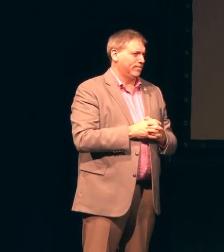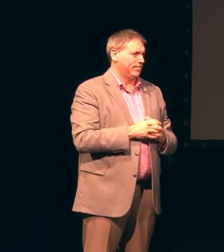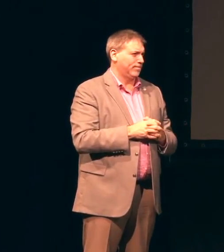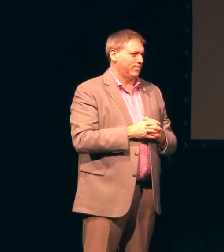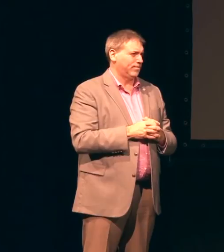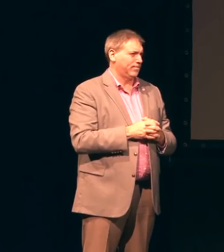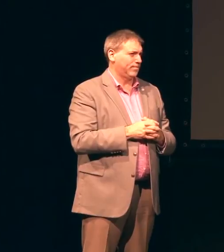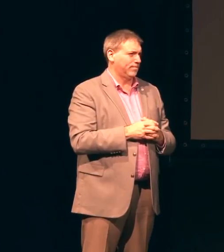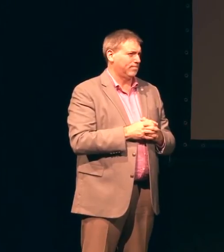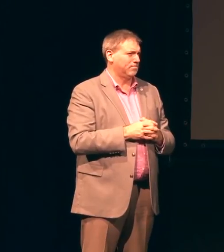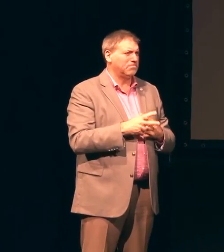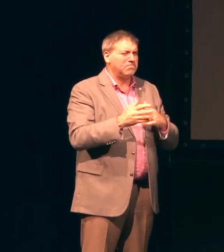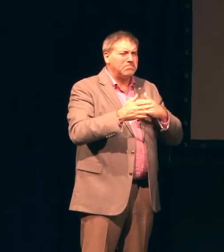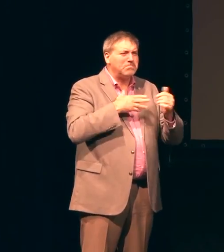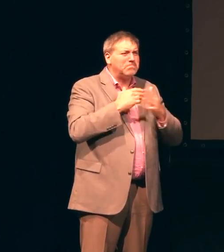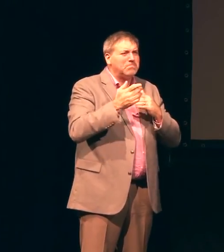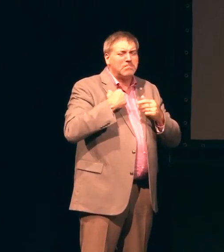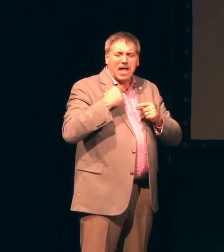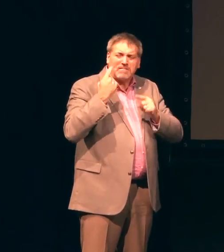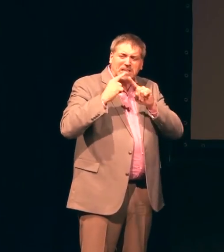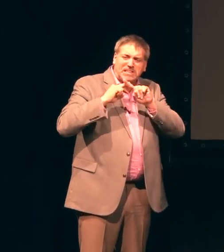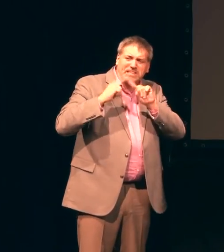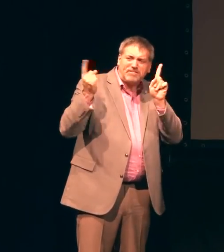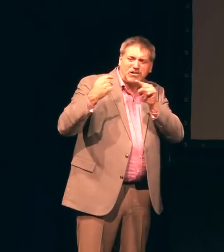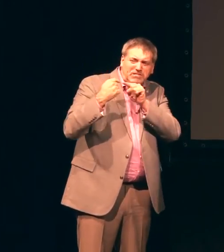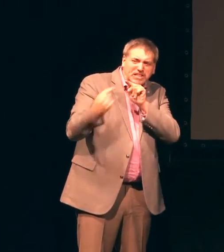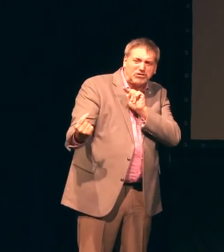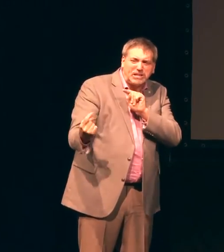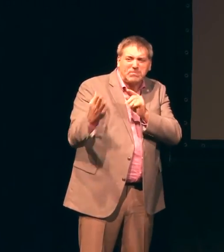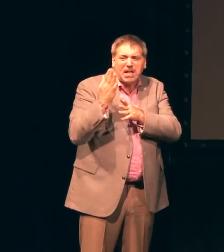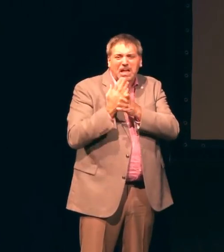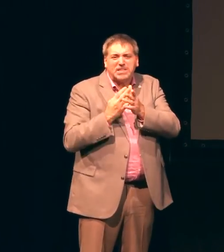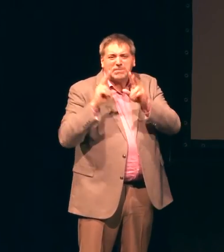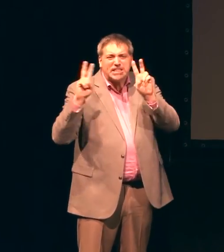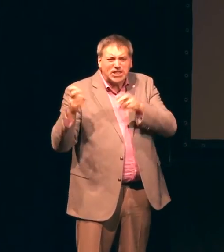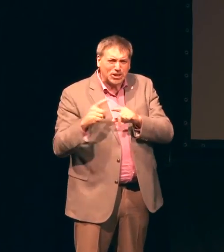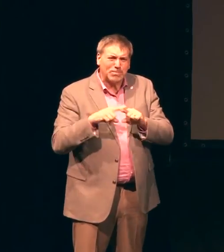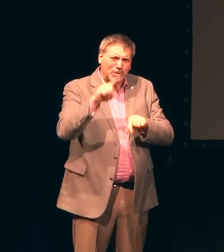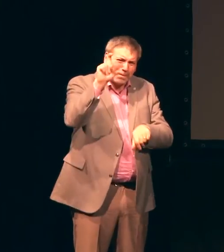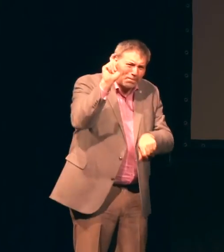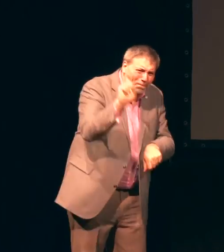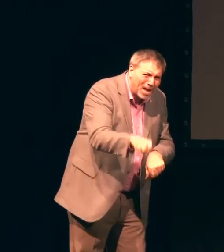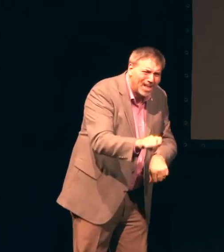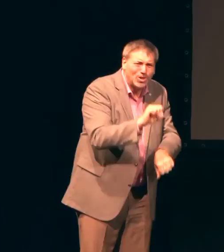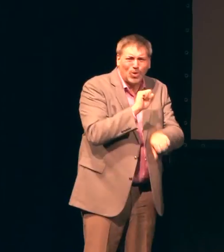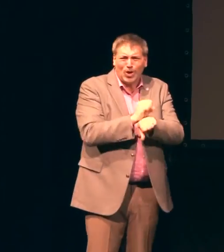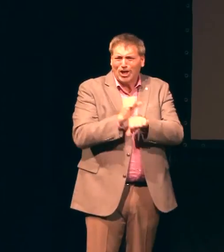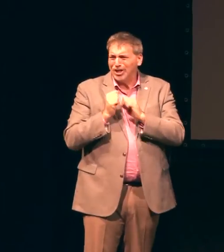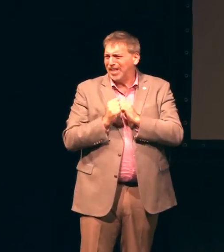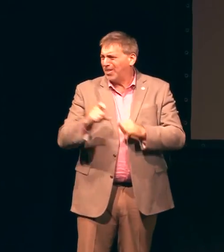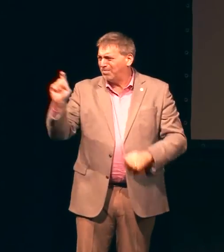work together. Regardless of if you have difference of opinions on different issues,